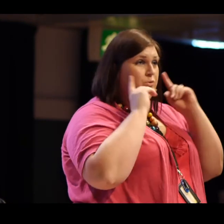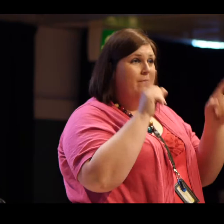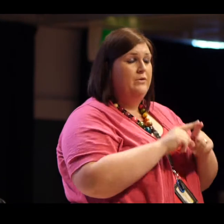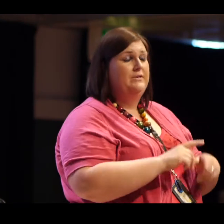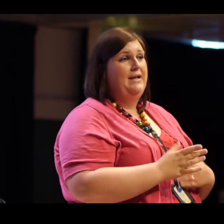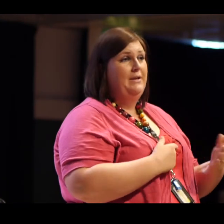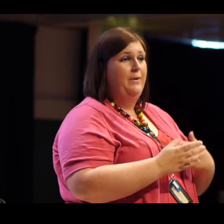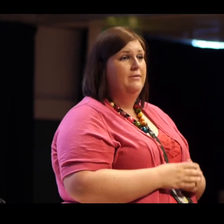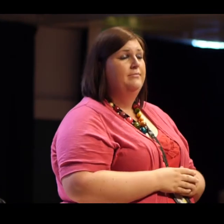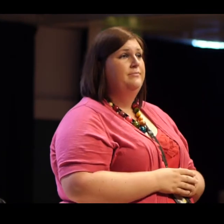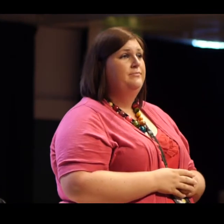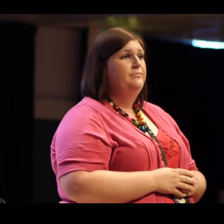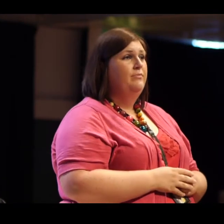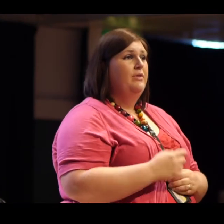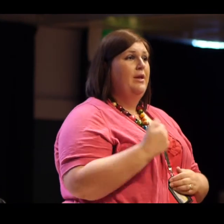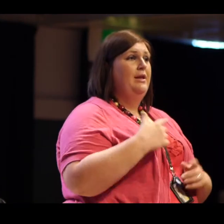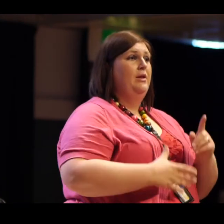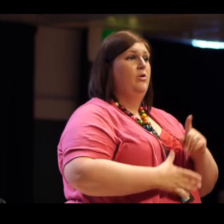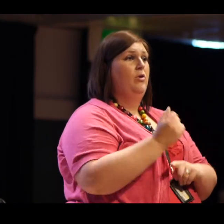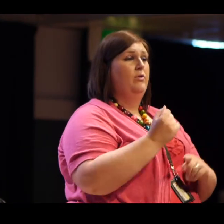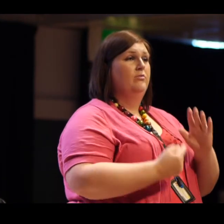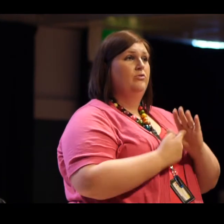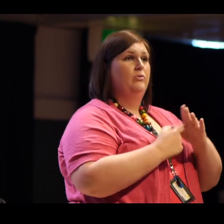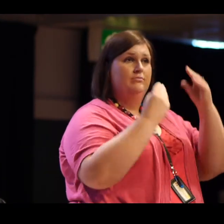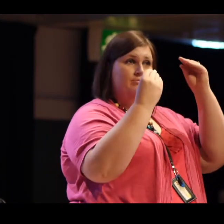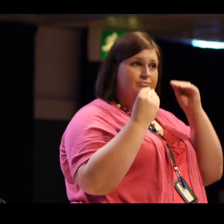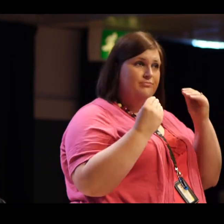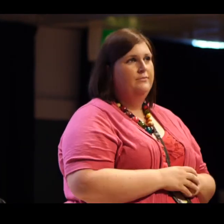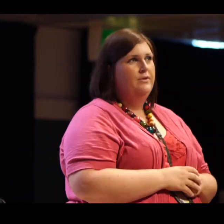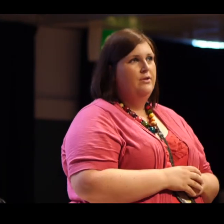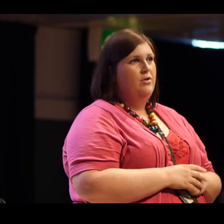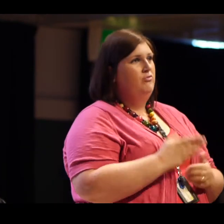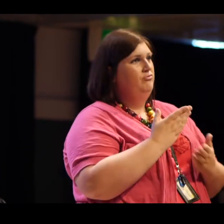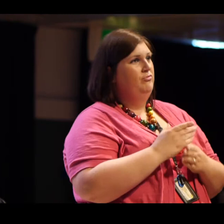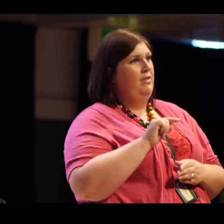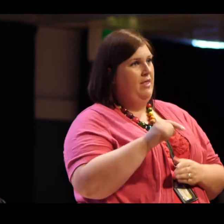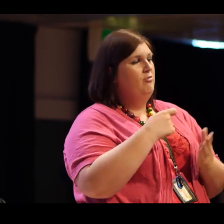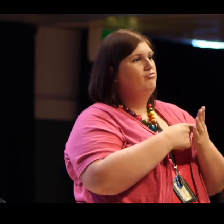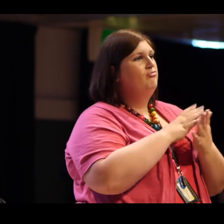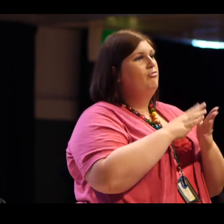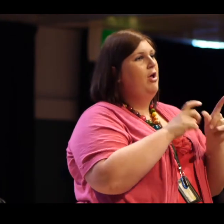And he got the Leverhulme scholarship to RADA, and the rest is history. At RADA he met my mother